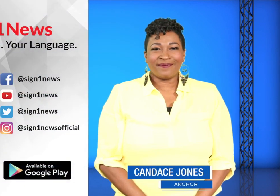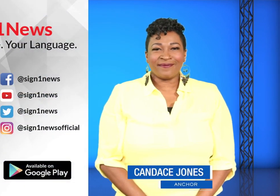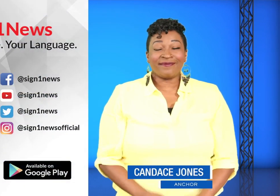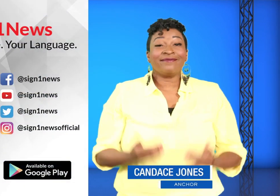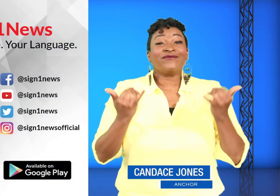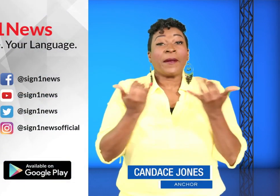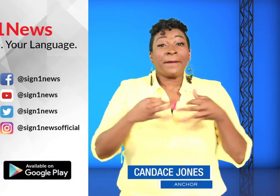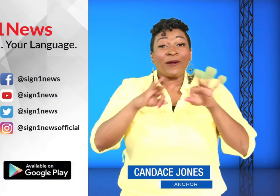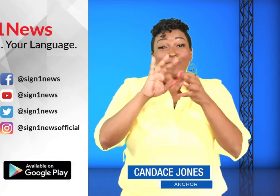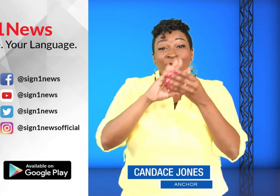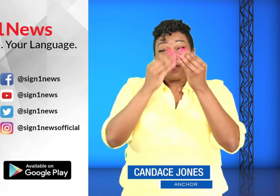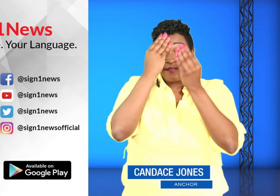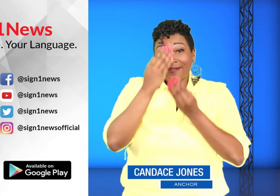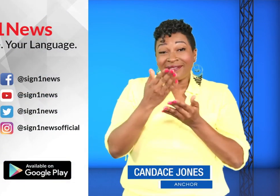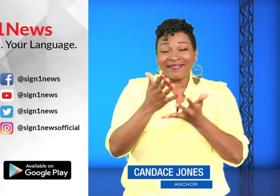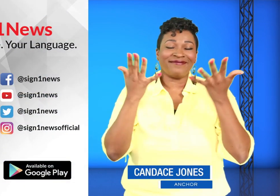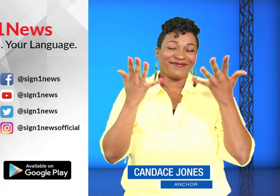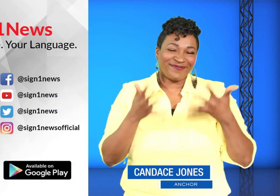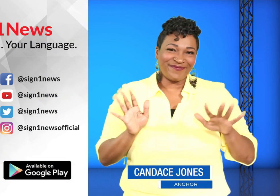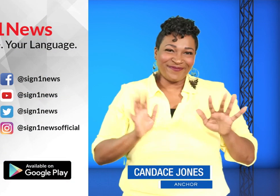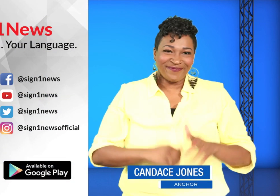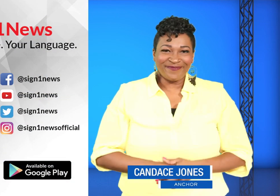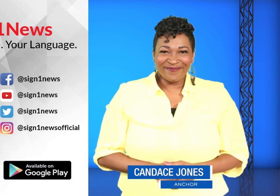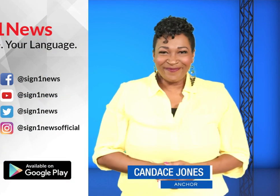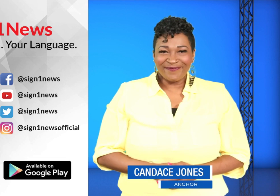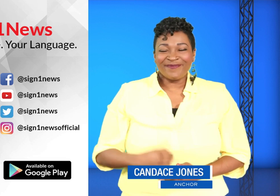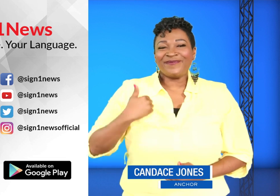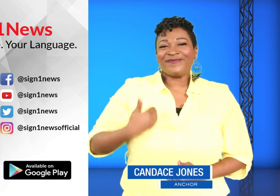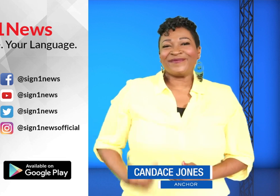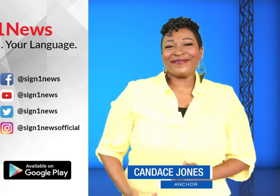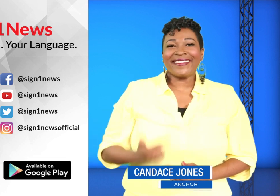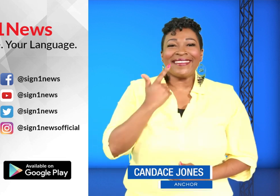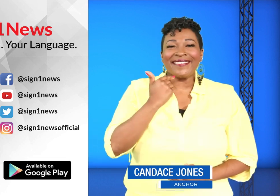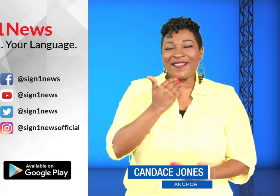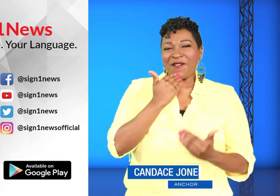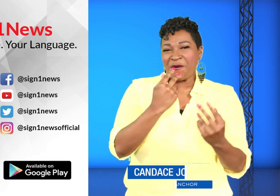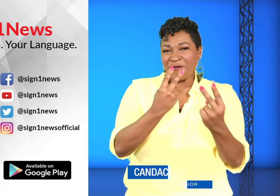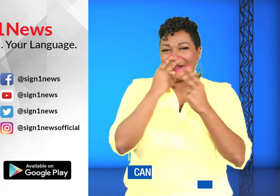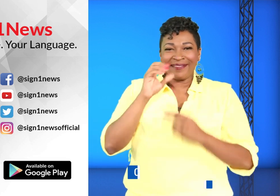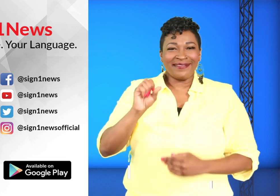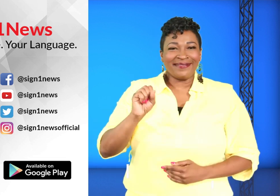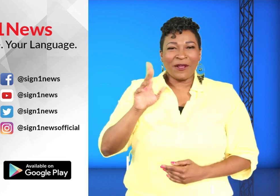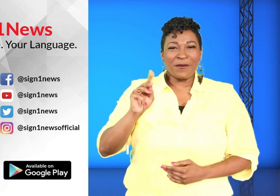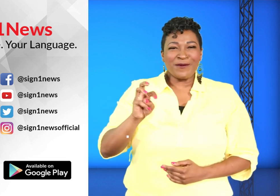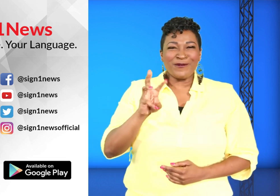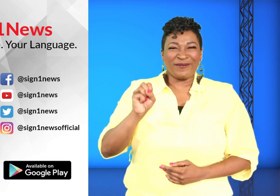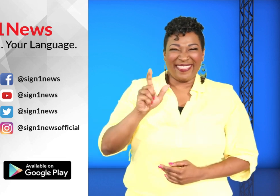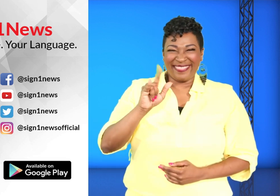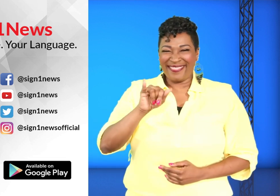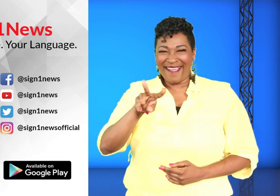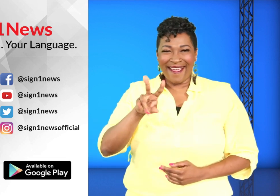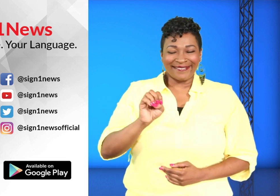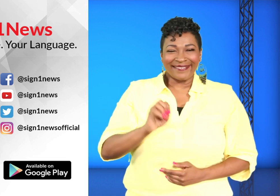And those are your top stories for today. I'm Candace Jones. Thank you for watching Sign1News live.